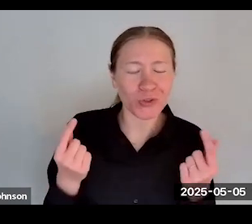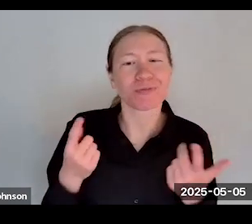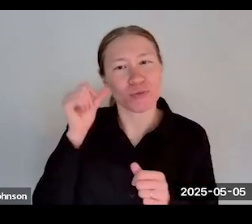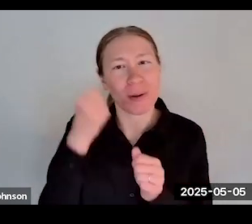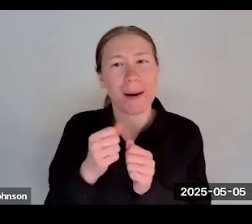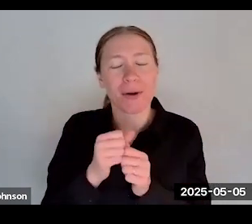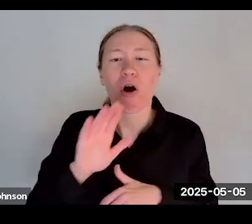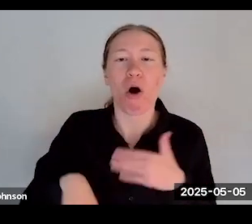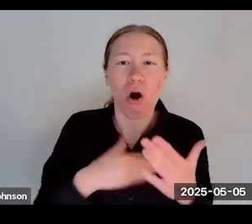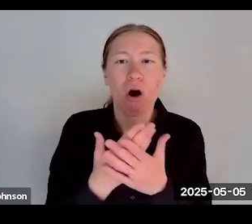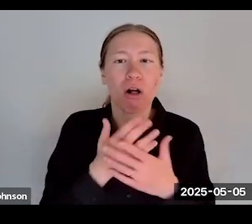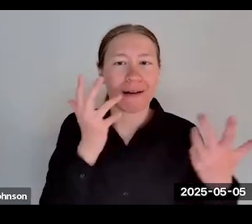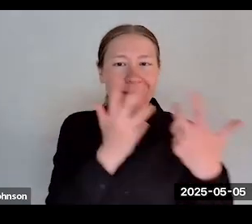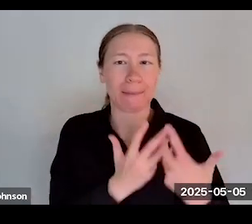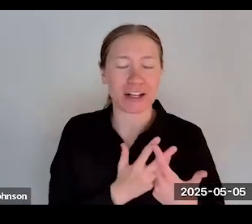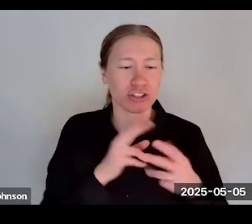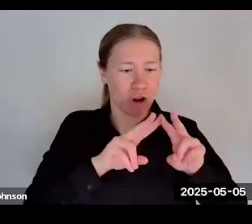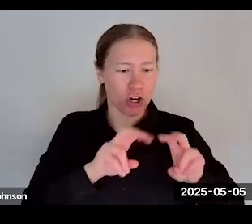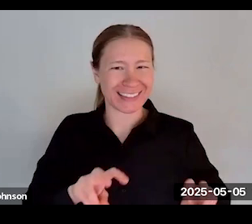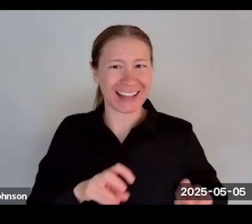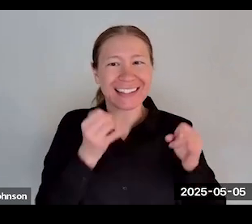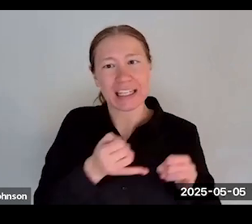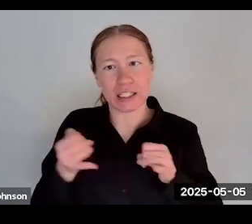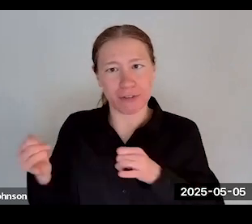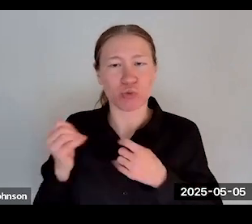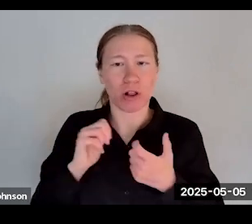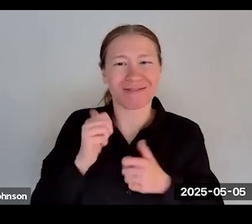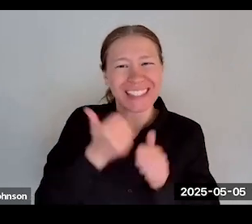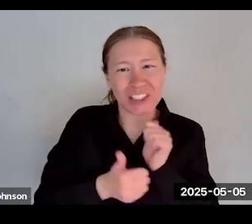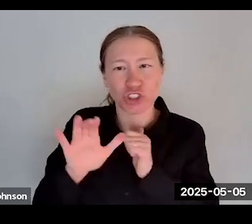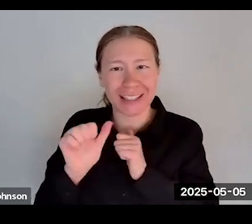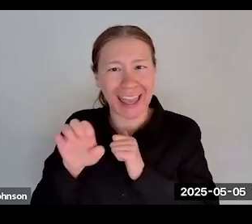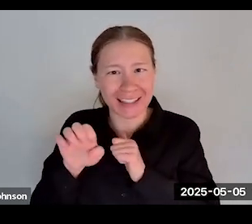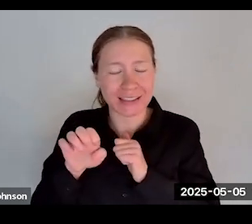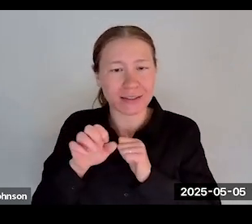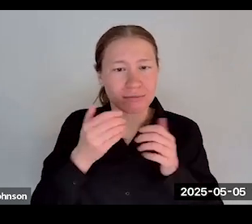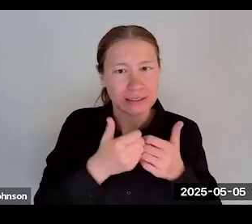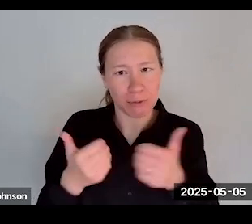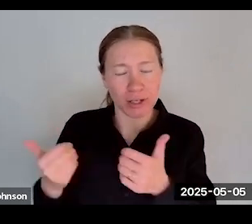are assessed on an individualized or case-by-case basis, where we do not consider medical necessity